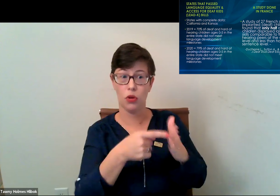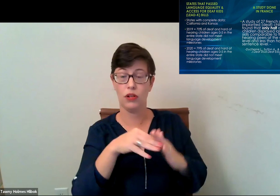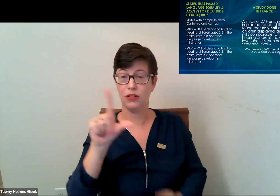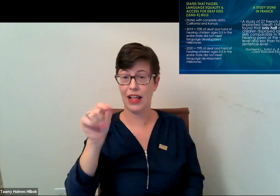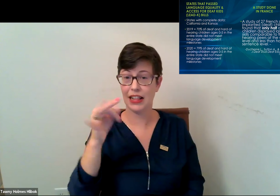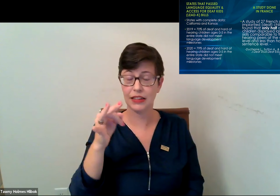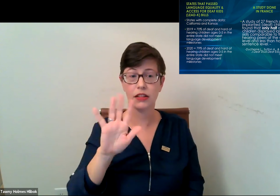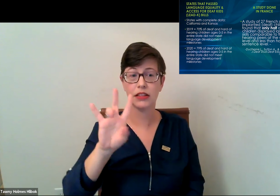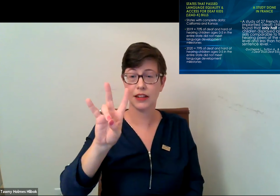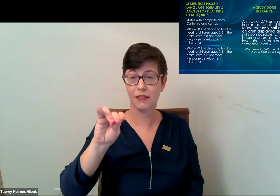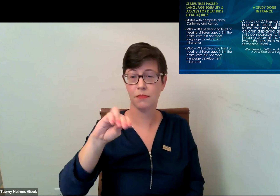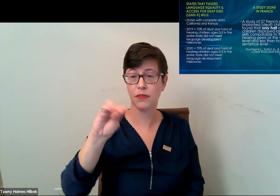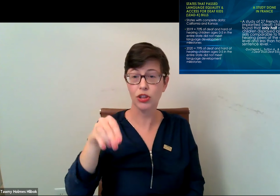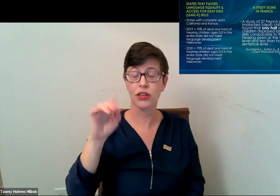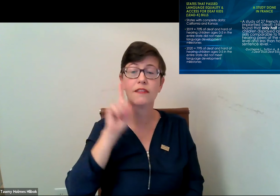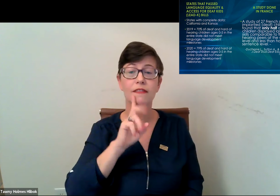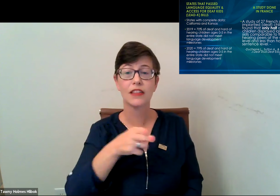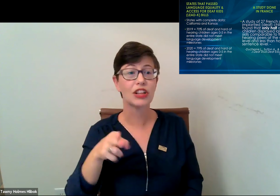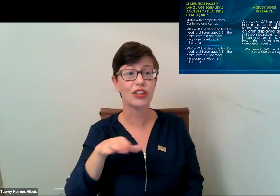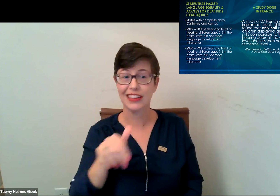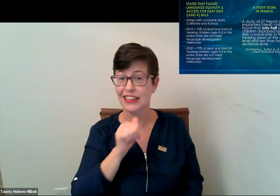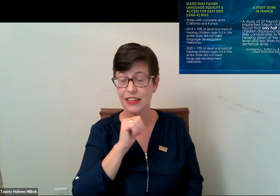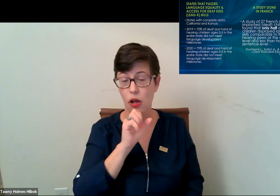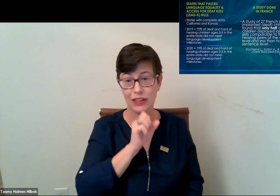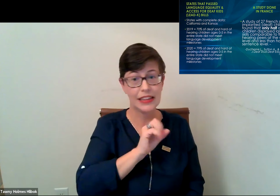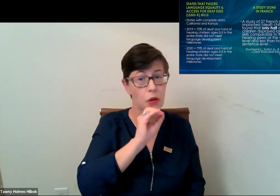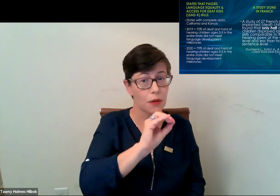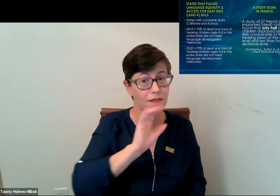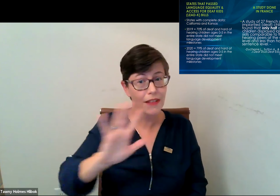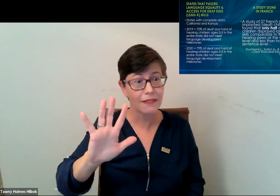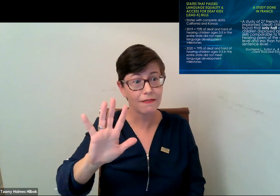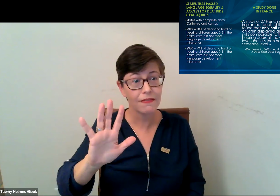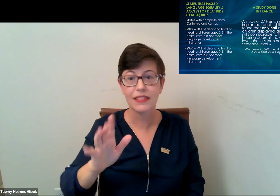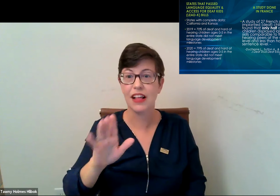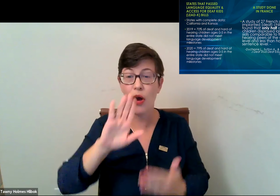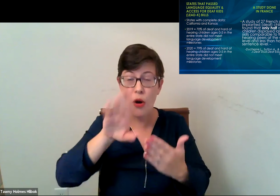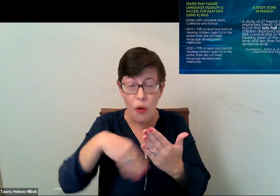And the results in California, in Kansas, where that in 20 1970 70% of deaf and hard